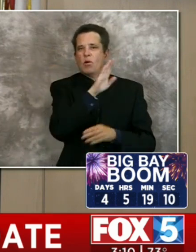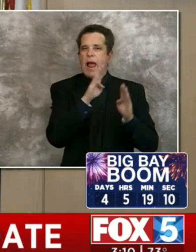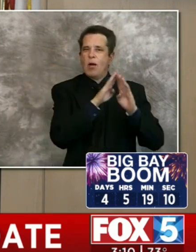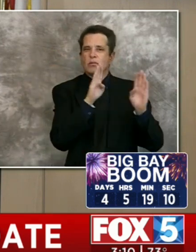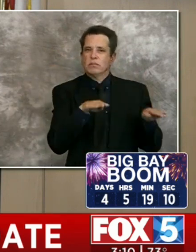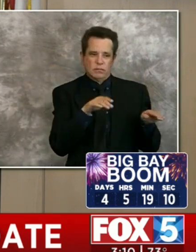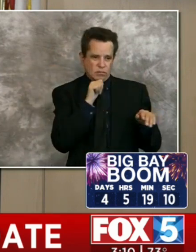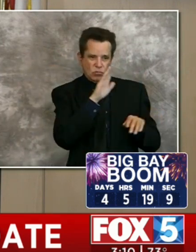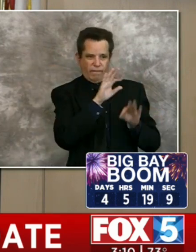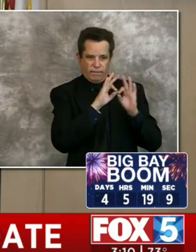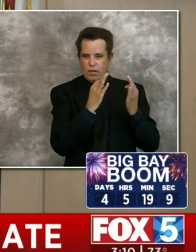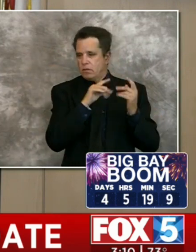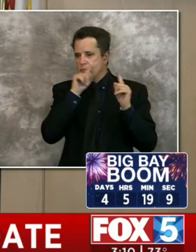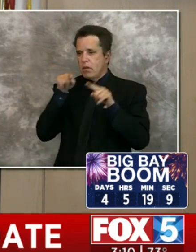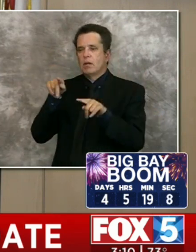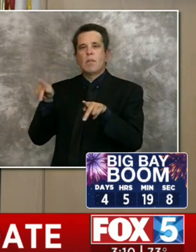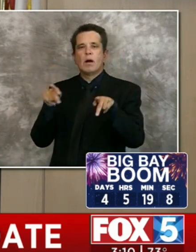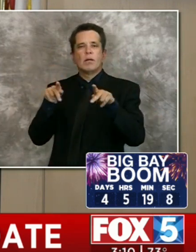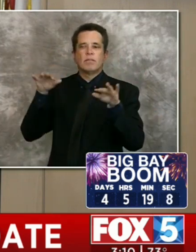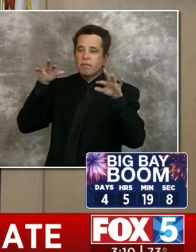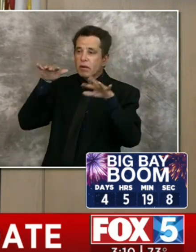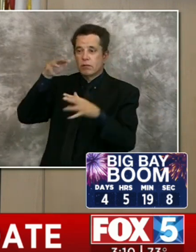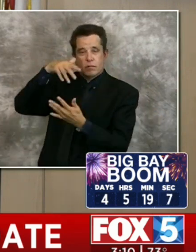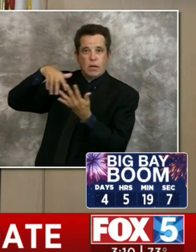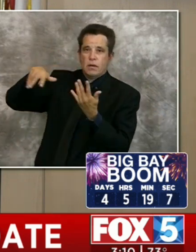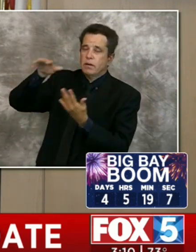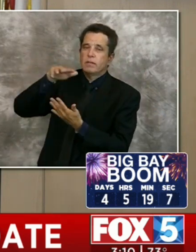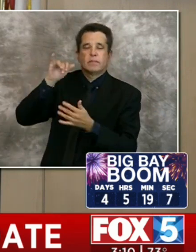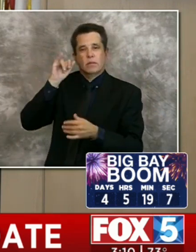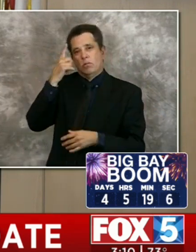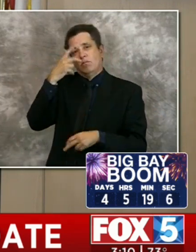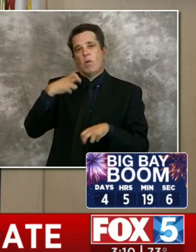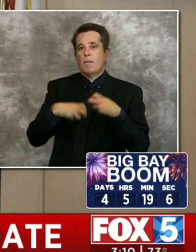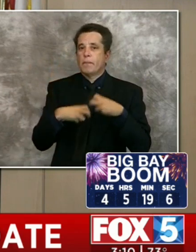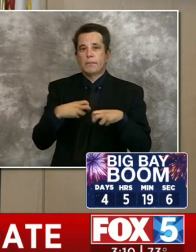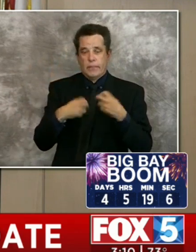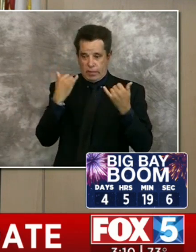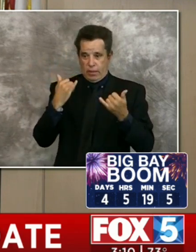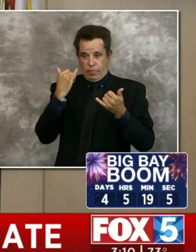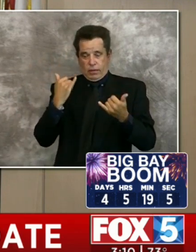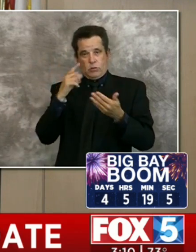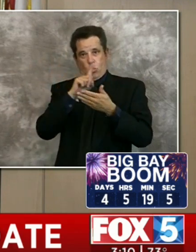INCREASE IN PEOPLE INTERACTING IN GATHERING IN LARGE NUMBERS WITH INDIVIDUALS OUTSIDE OF